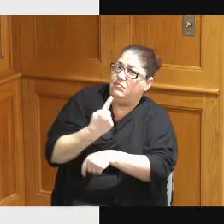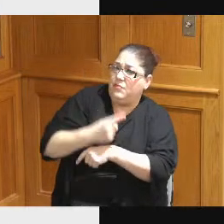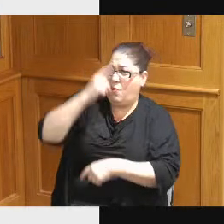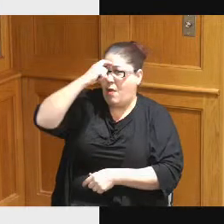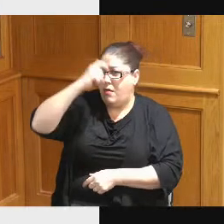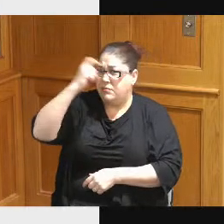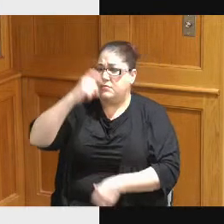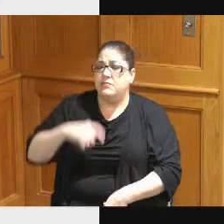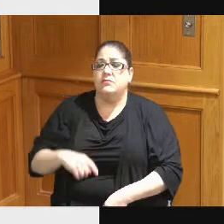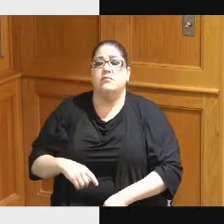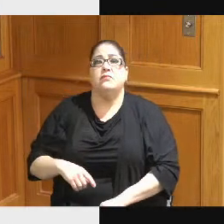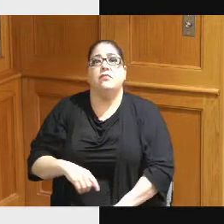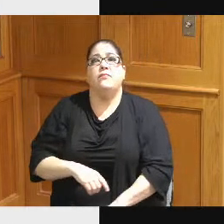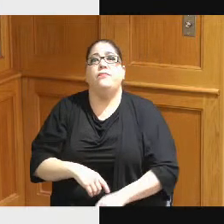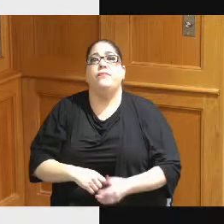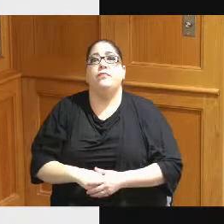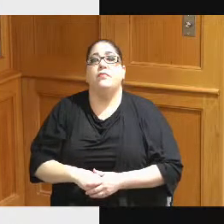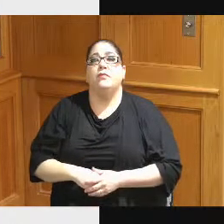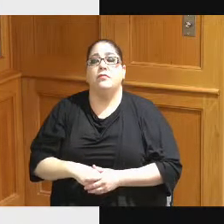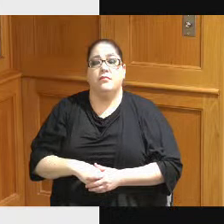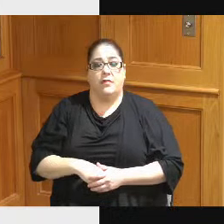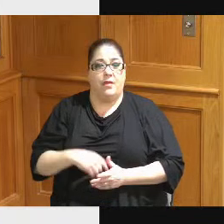as I mentioned to you all briefly the last time I was here